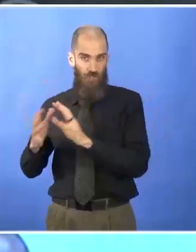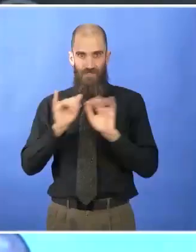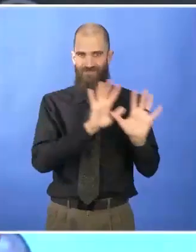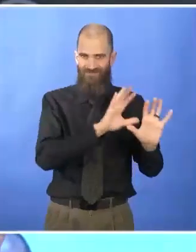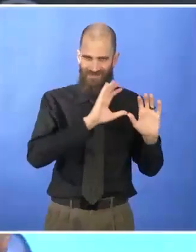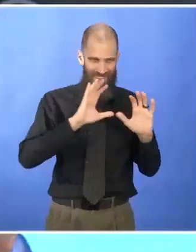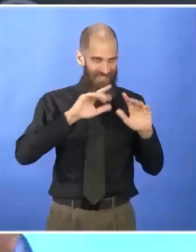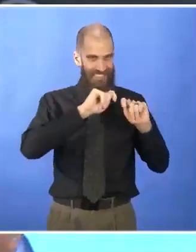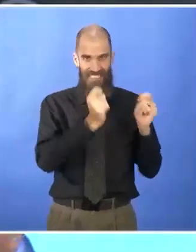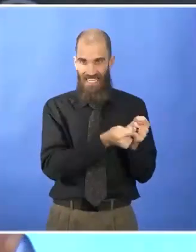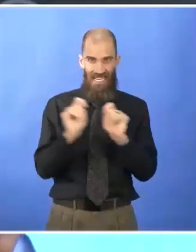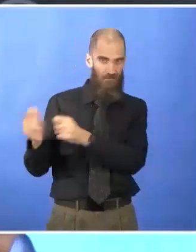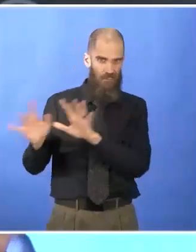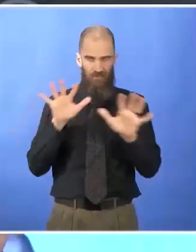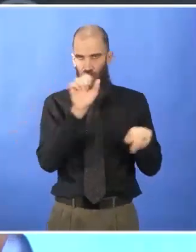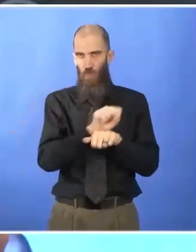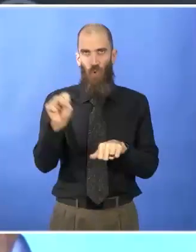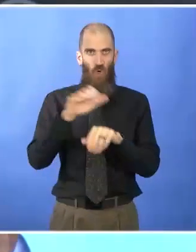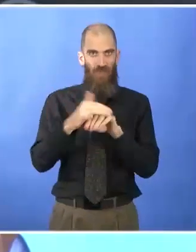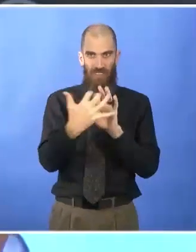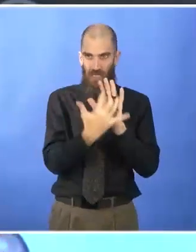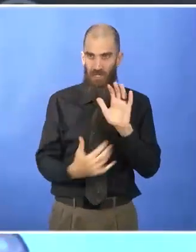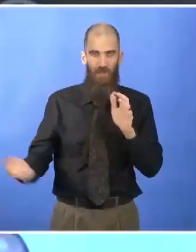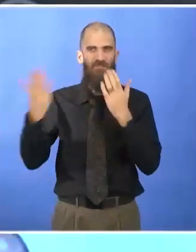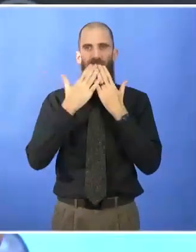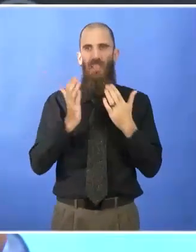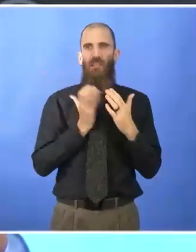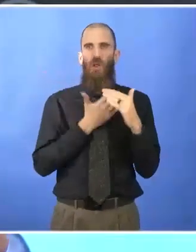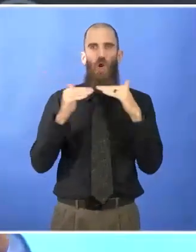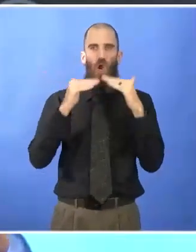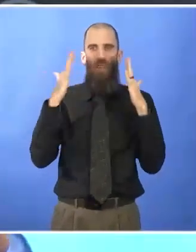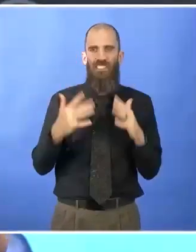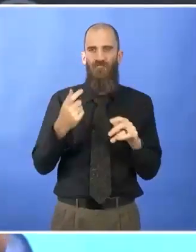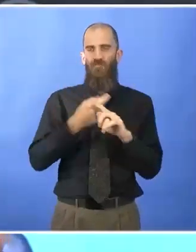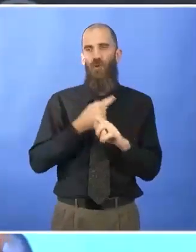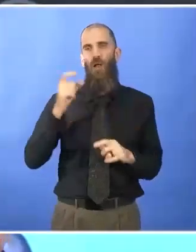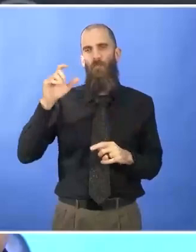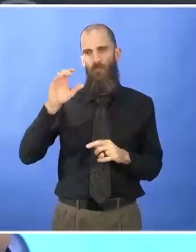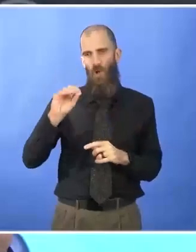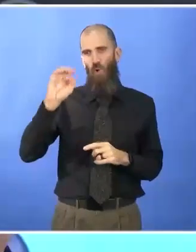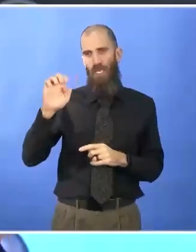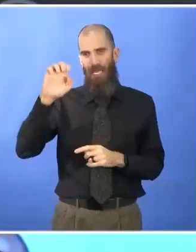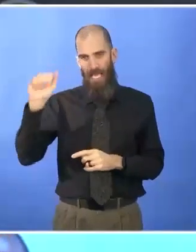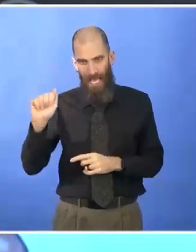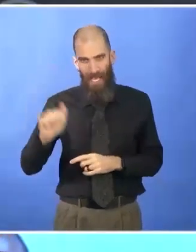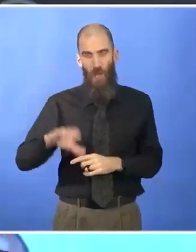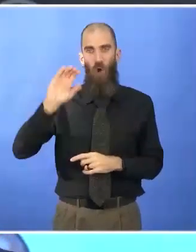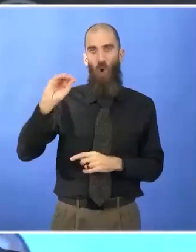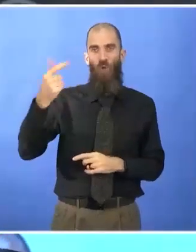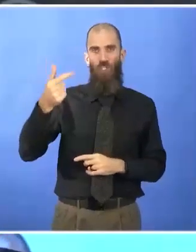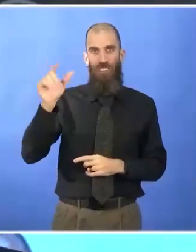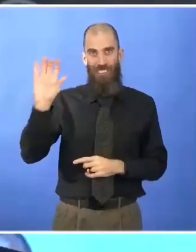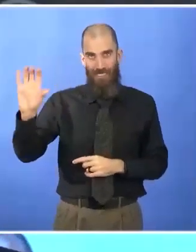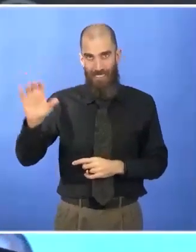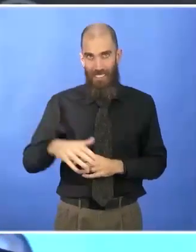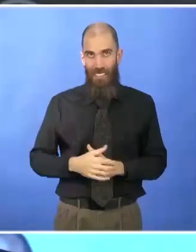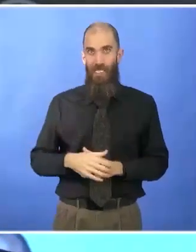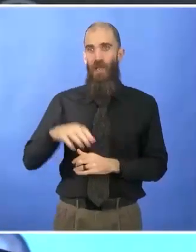THIS ITEM. THE OFFICE OF GENERAL COUNSEL, THE OFFICE OF THE MANAGING DIRECTOR, THE OFFICE OF COMMUNICATIONS BUSINESS OPPORTUNITIES, AND THE